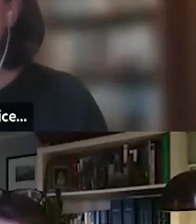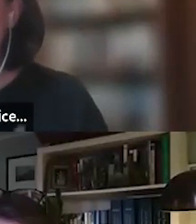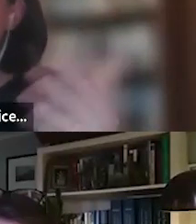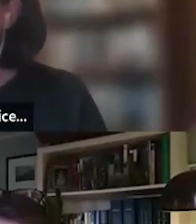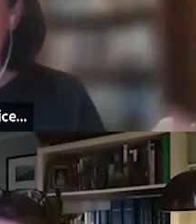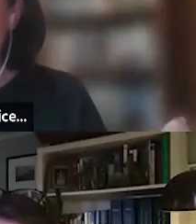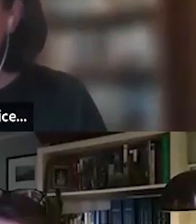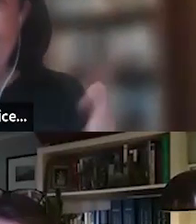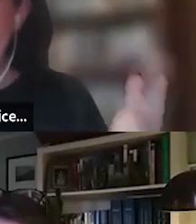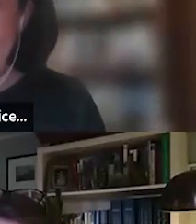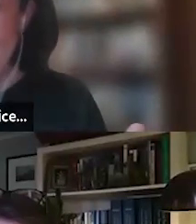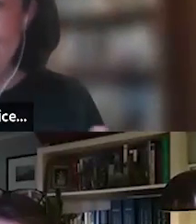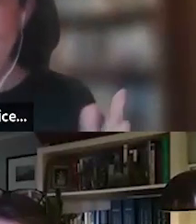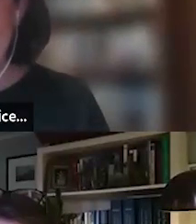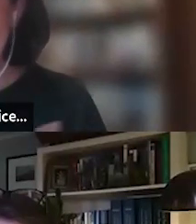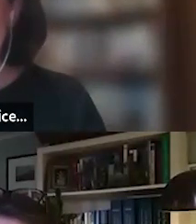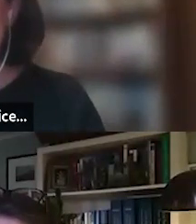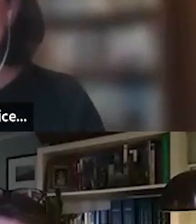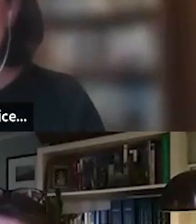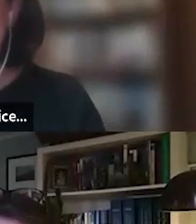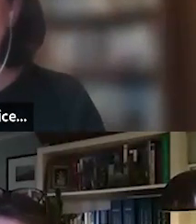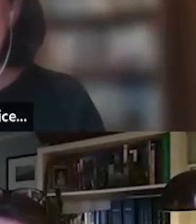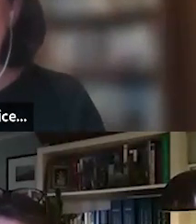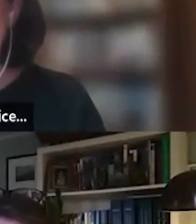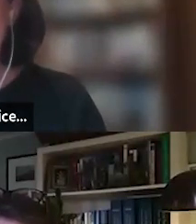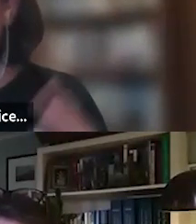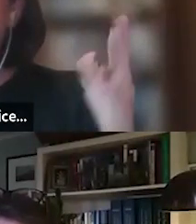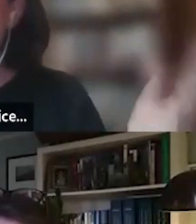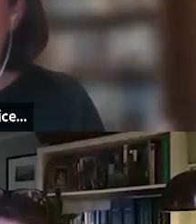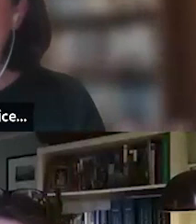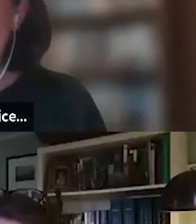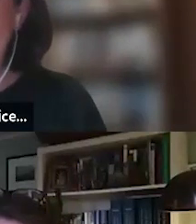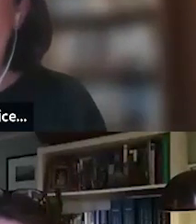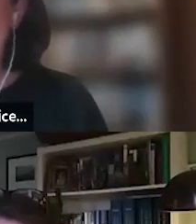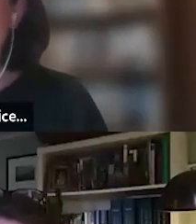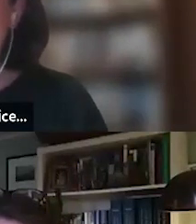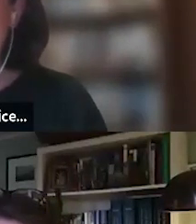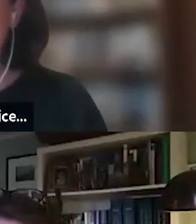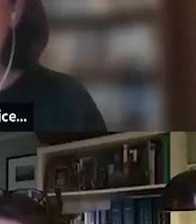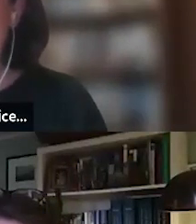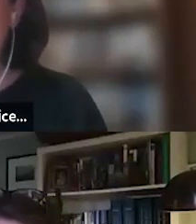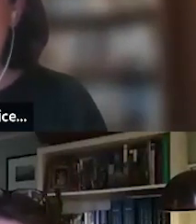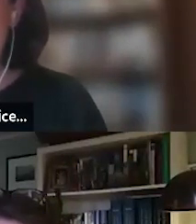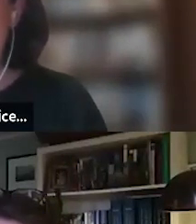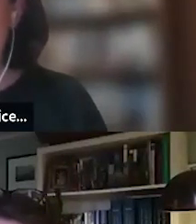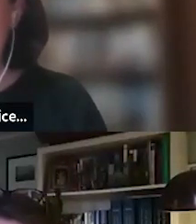so I will have more that like 10 minutes to talk about spousal benefits. We'll do a whole hour on auxiliary benefits